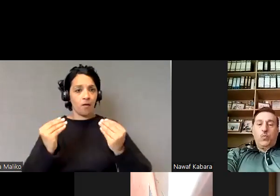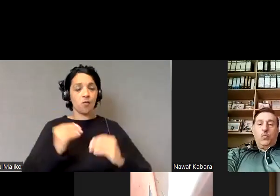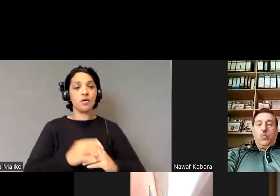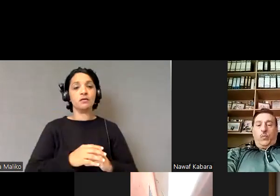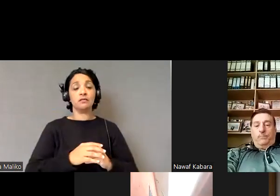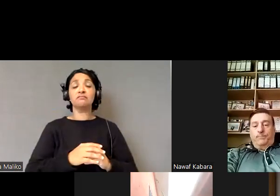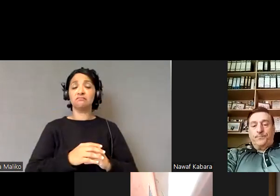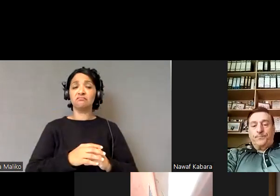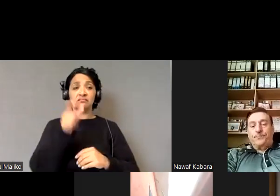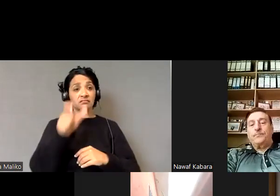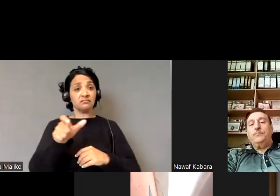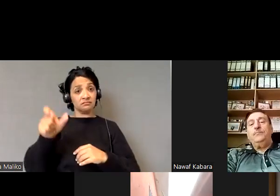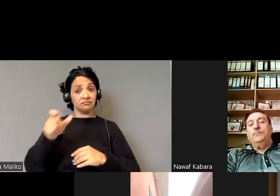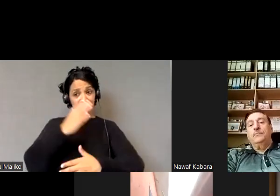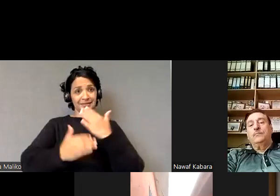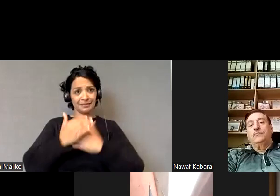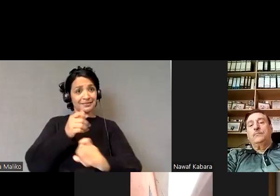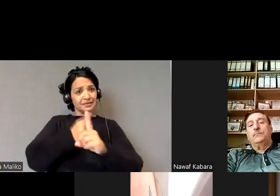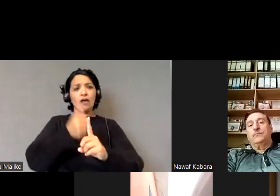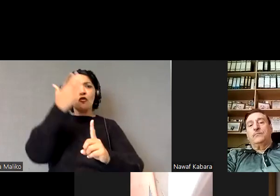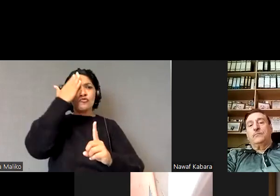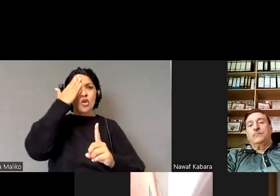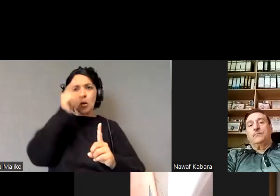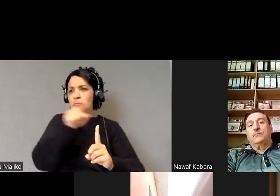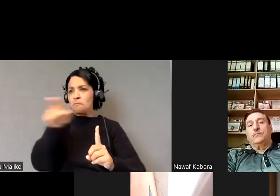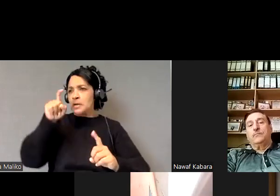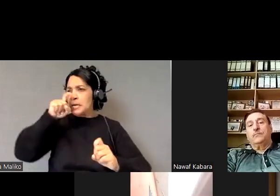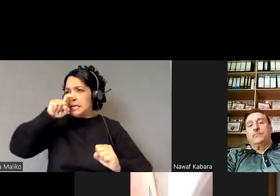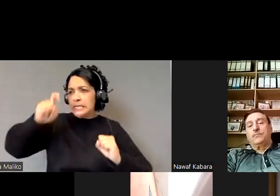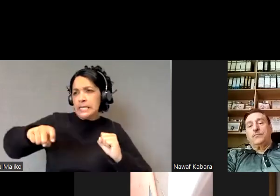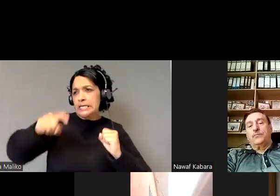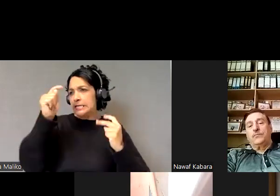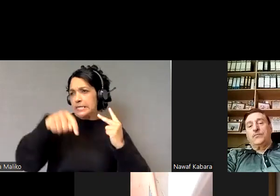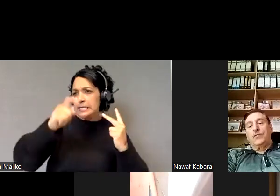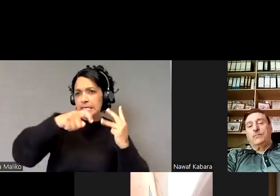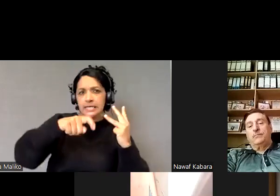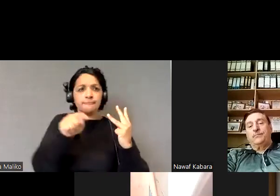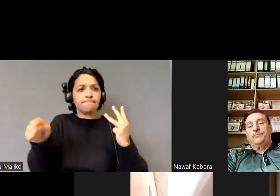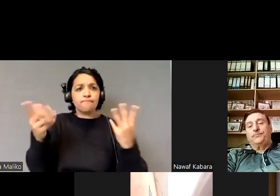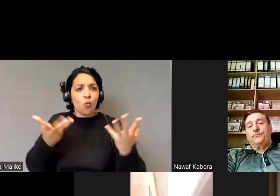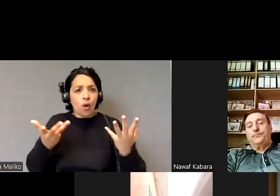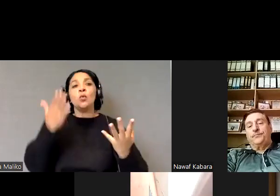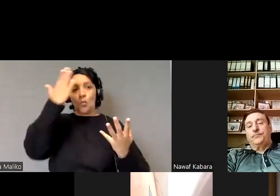requirements and needs of persons with disabilities and also unfortunately, many persons with